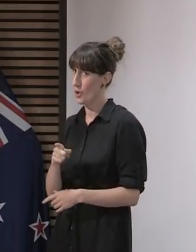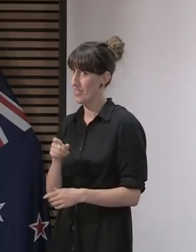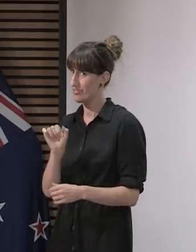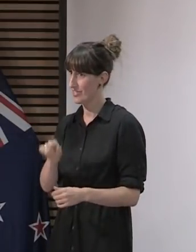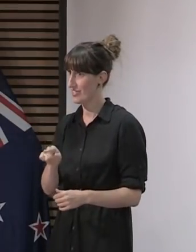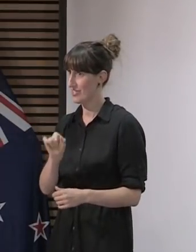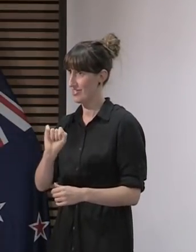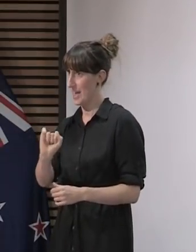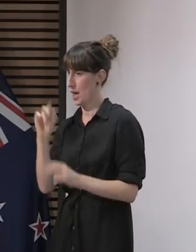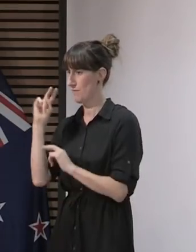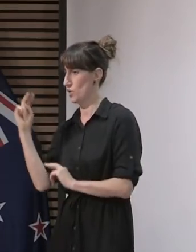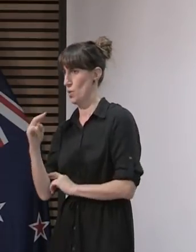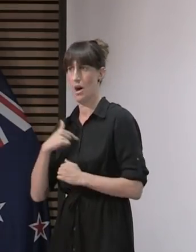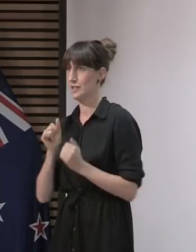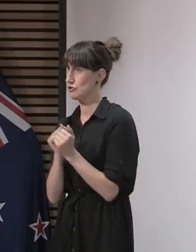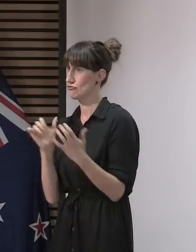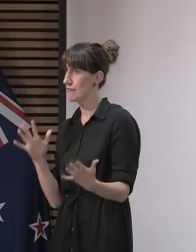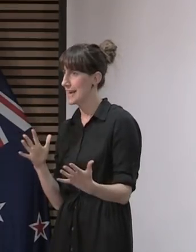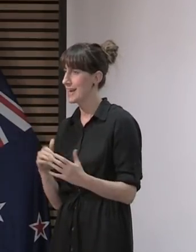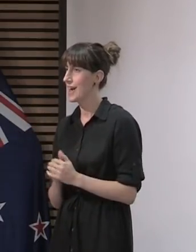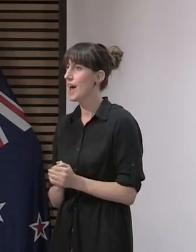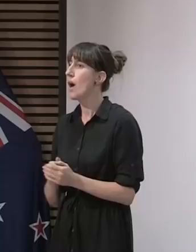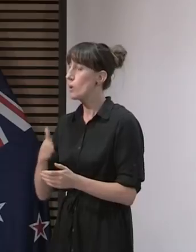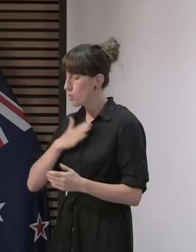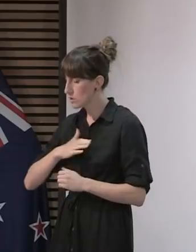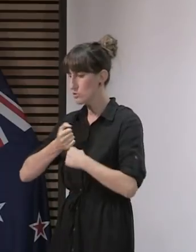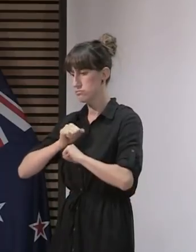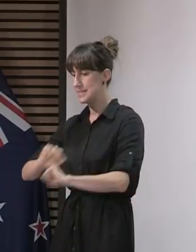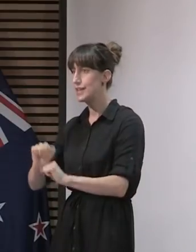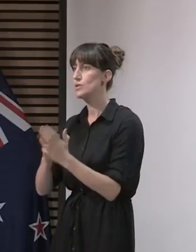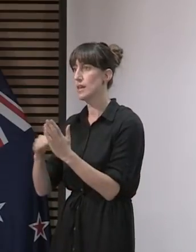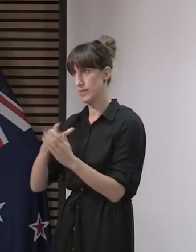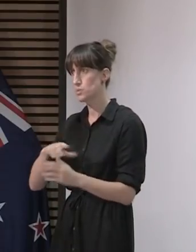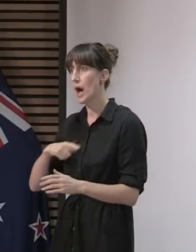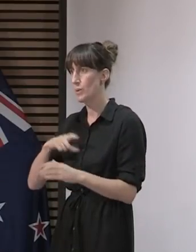We know and want to protect New Zealanders and that is why we want to act early to do. That it will be a rolling campaign. It is notfinished.